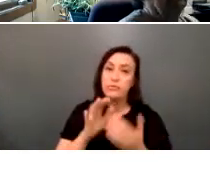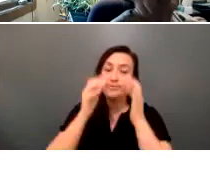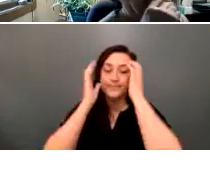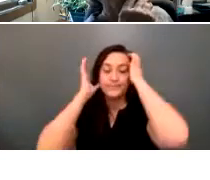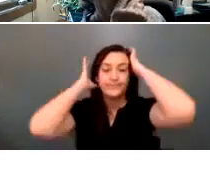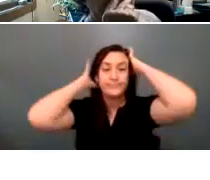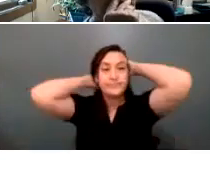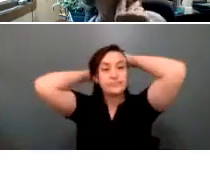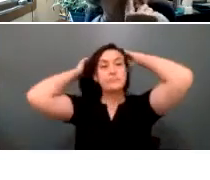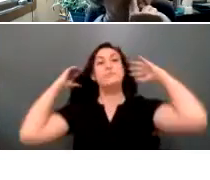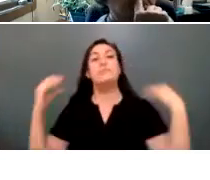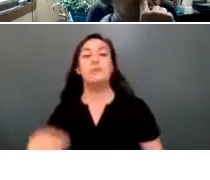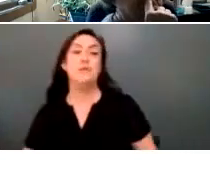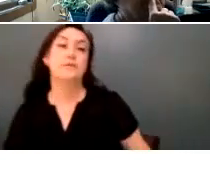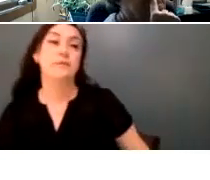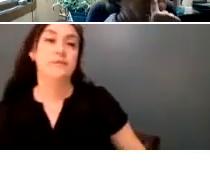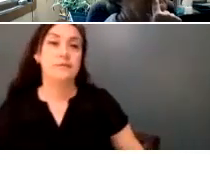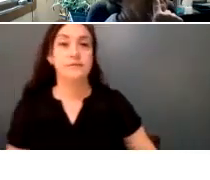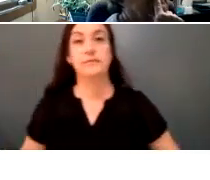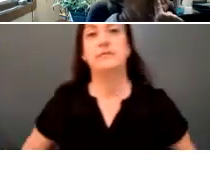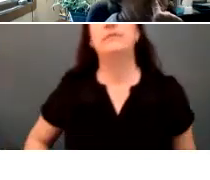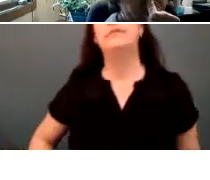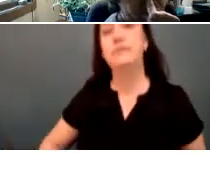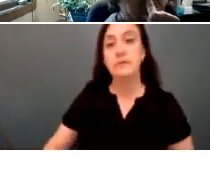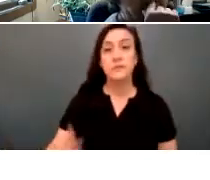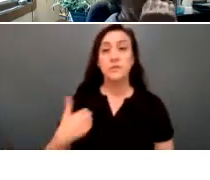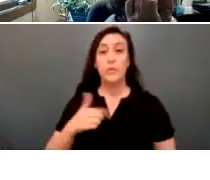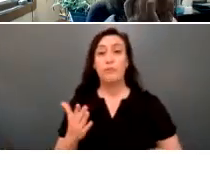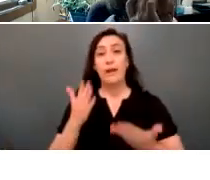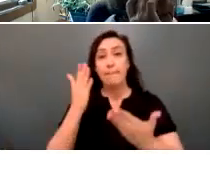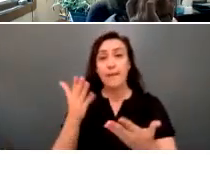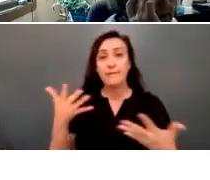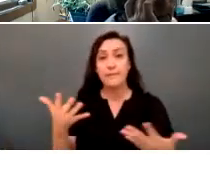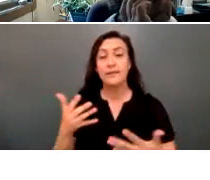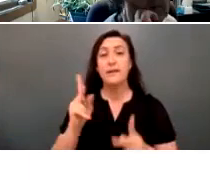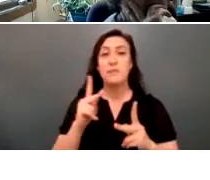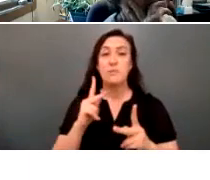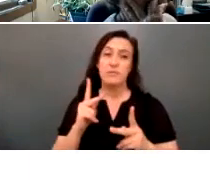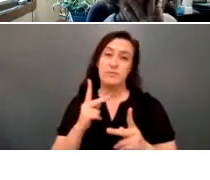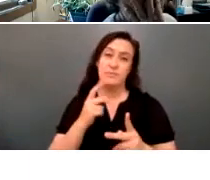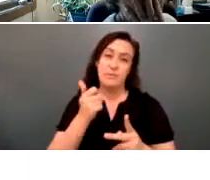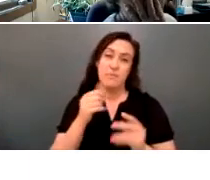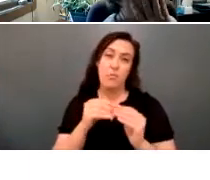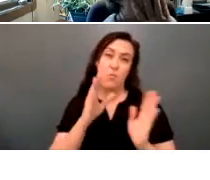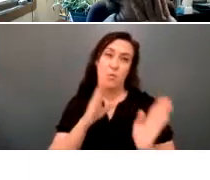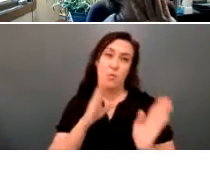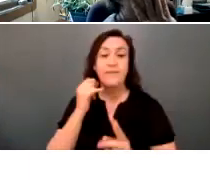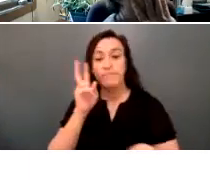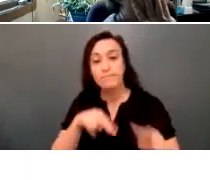You can and what we actually recommend. People seem to keep everything a little bit better organized by going through the forms, pulling them all out,